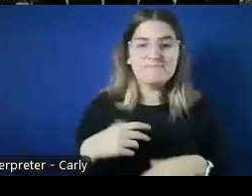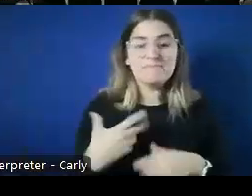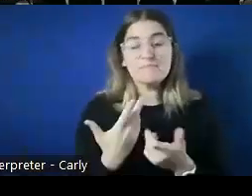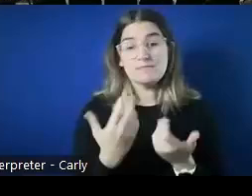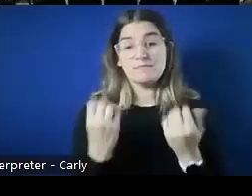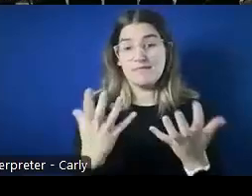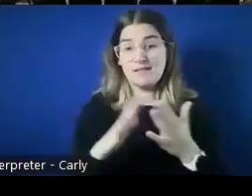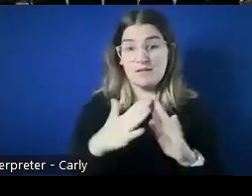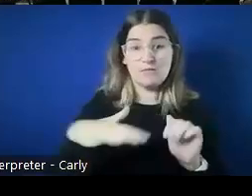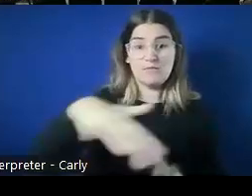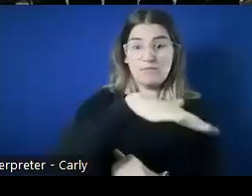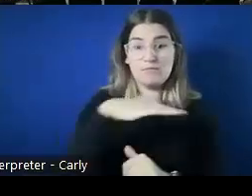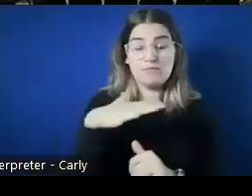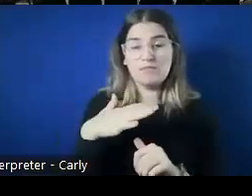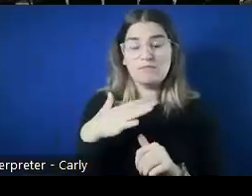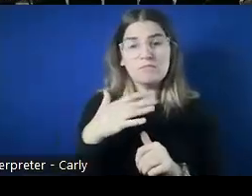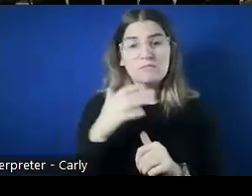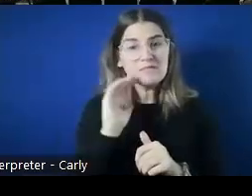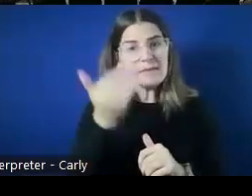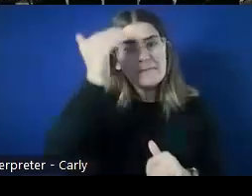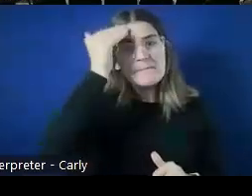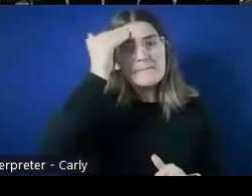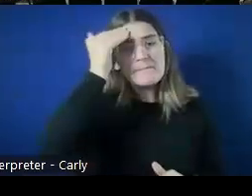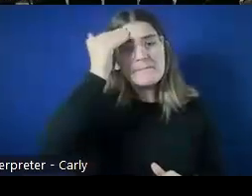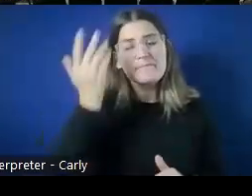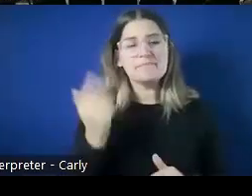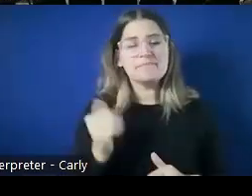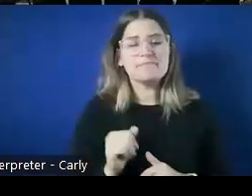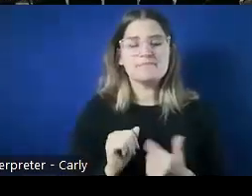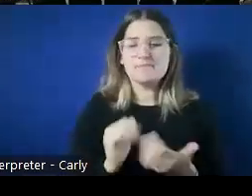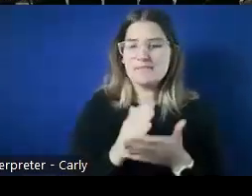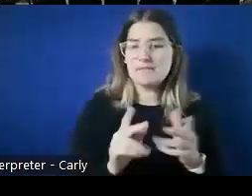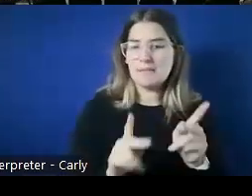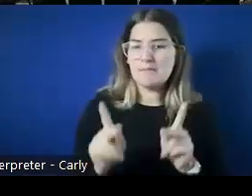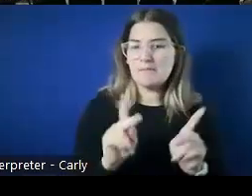surrounding area are aware but I definitely think there are f folks who would benefit from increased